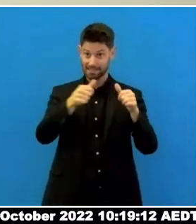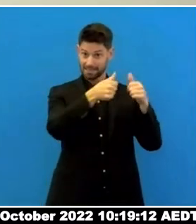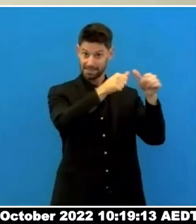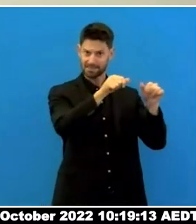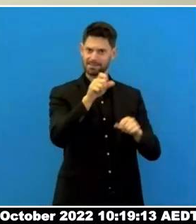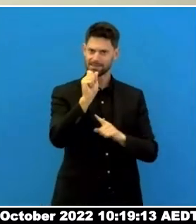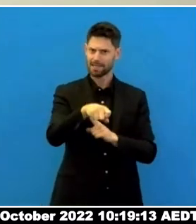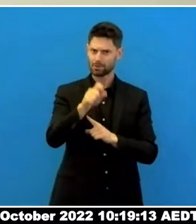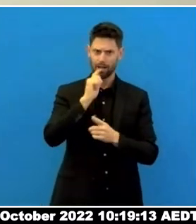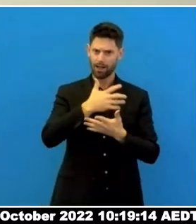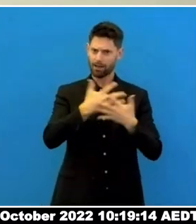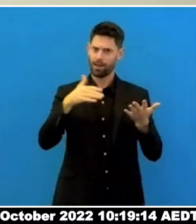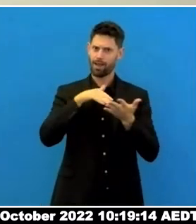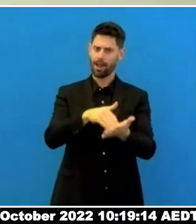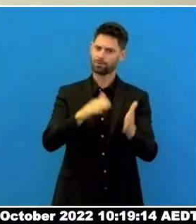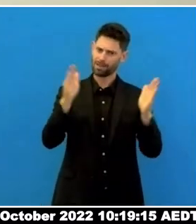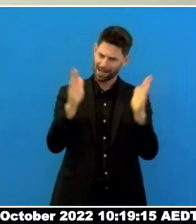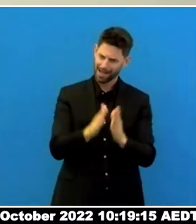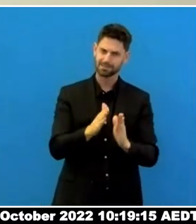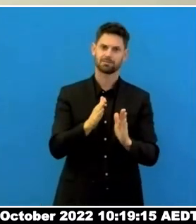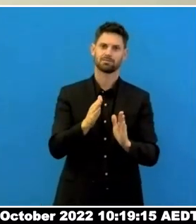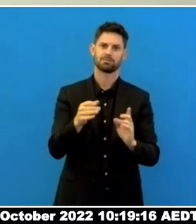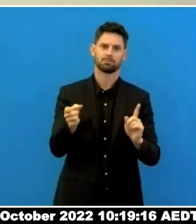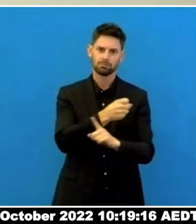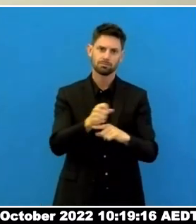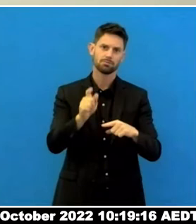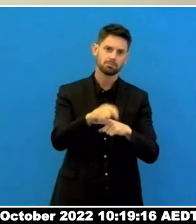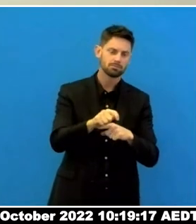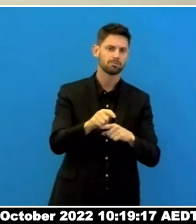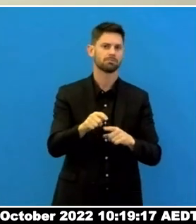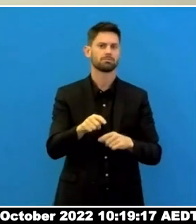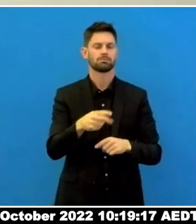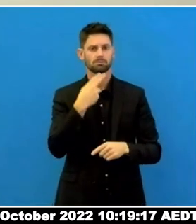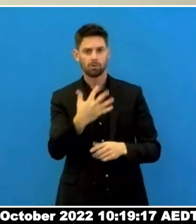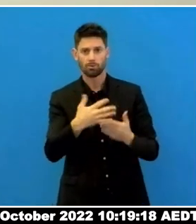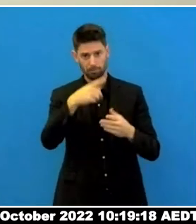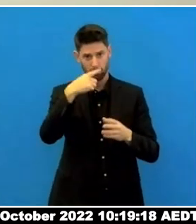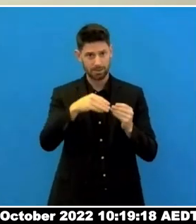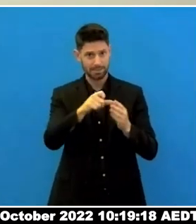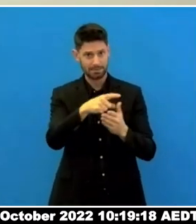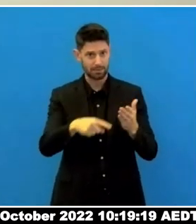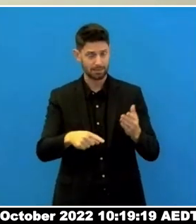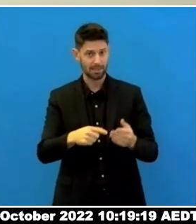In the framework scoping project, the Commission has heard extensively from the communities that a culturally safe workplace